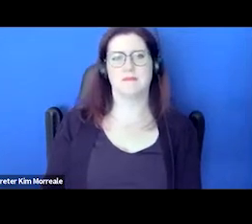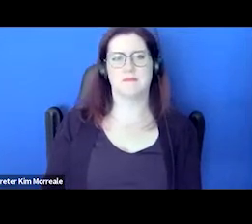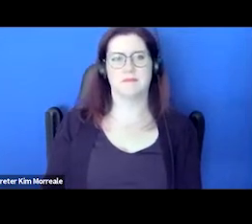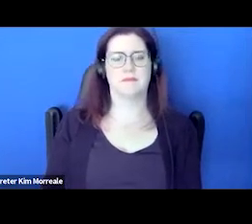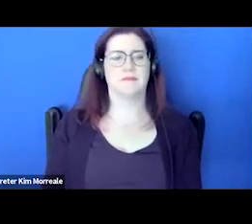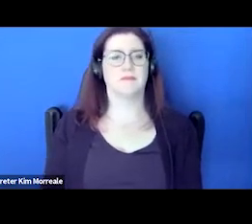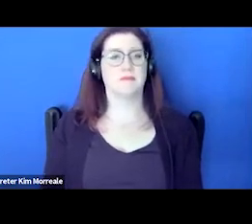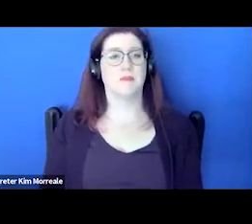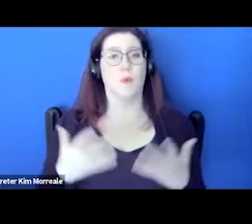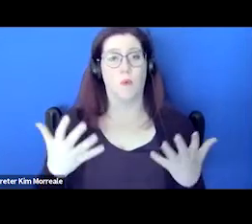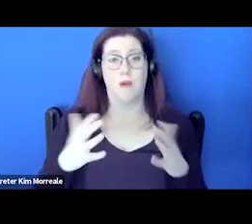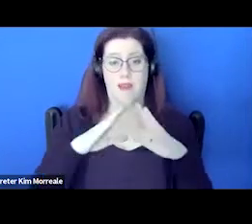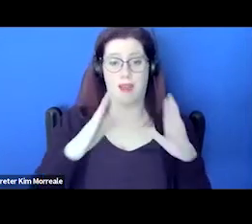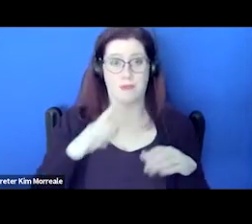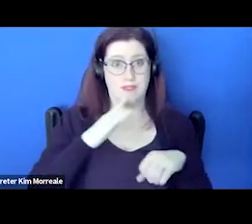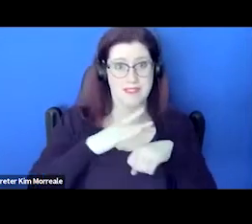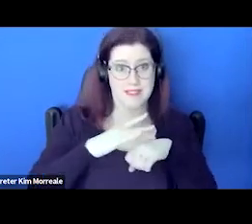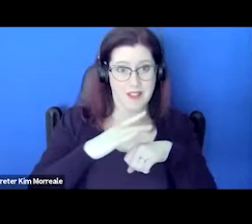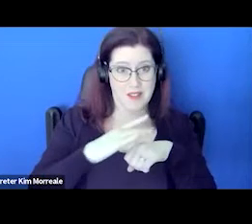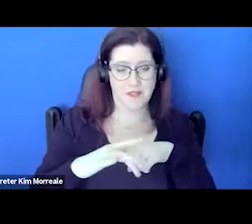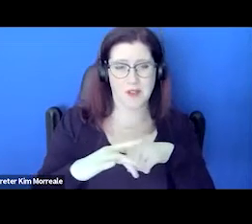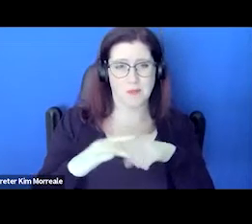that is available is often subpar.